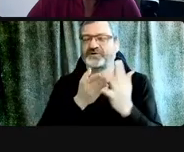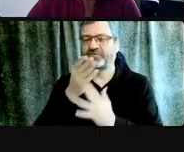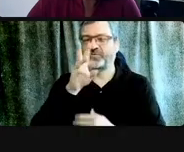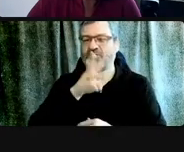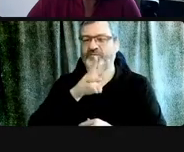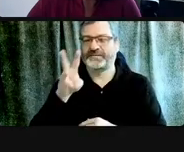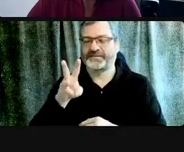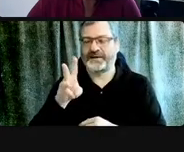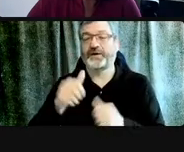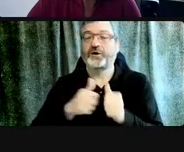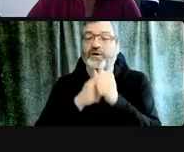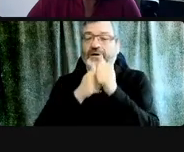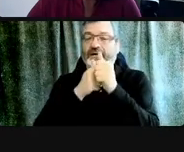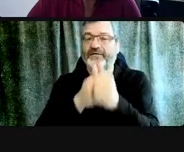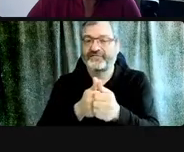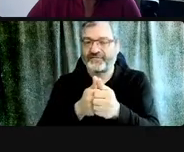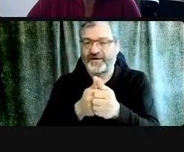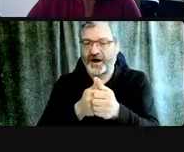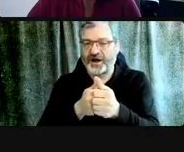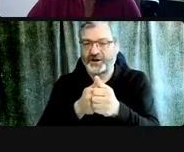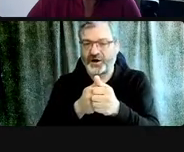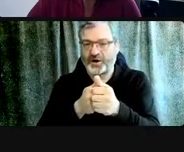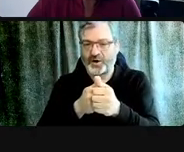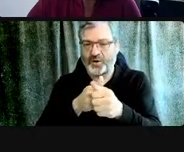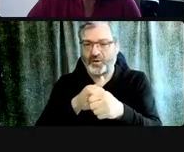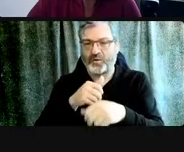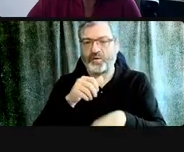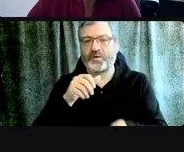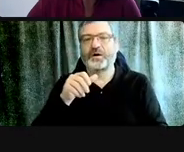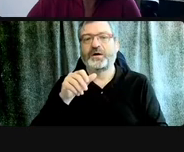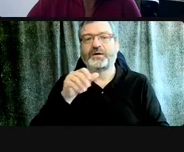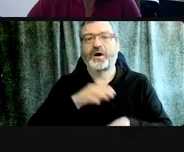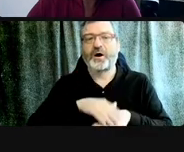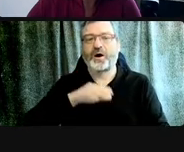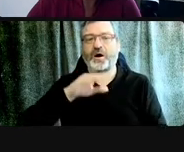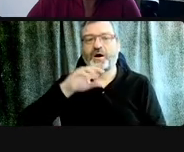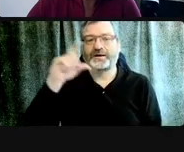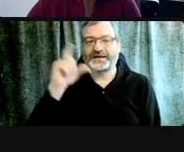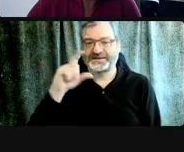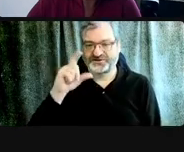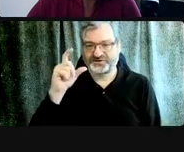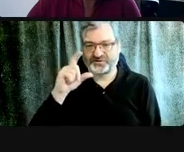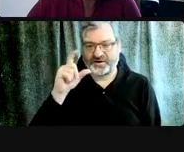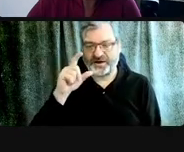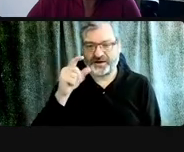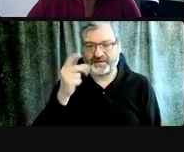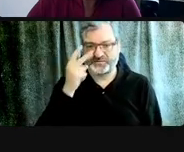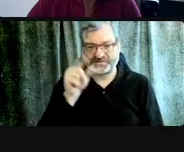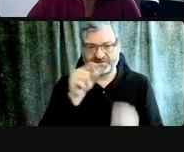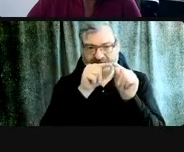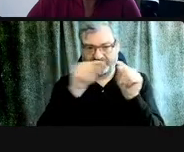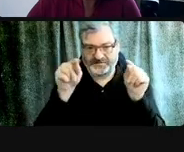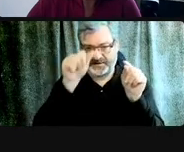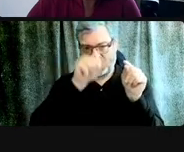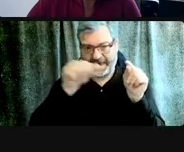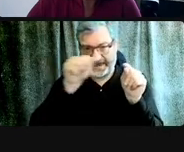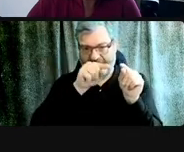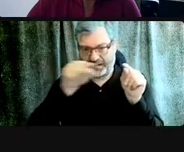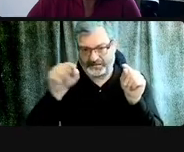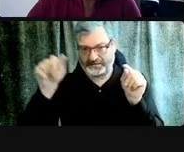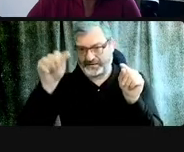Philadelphia Contemporary at Philadelphiacontemporarym